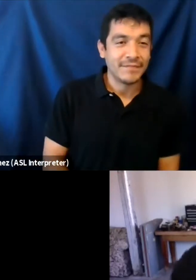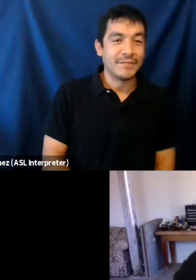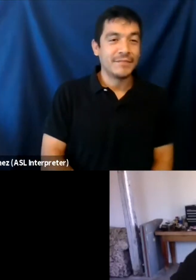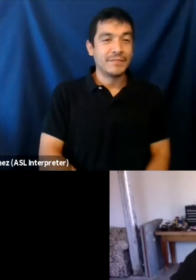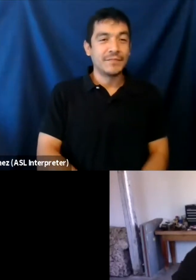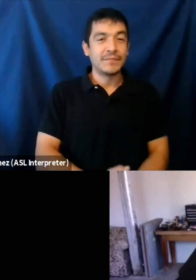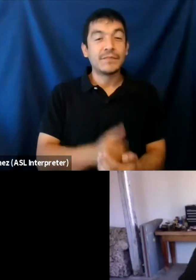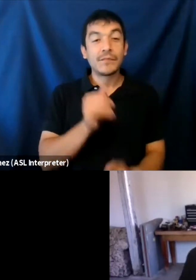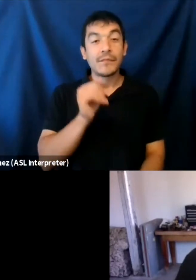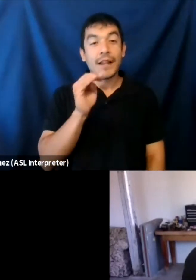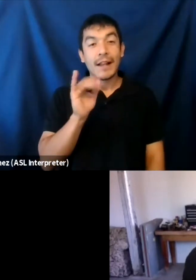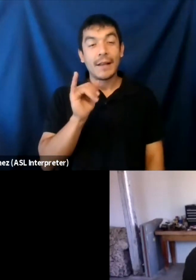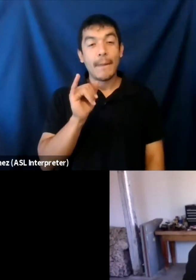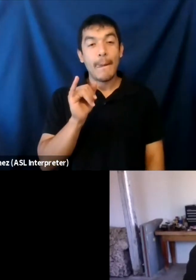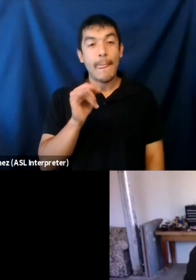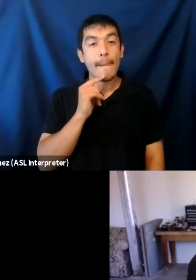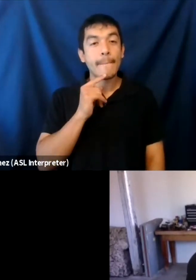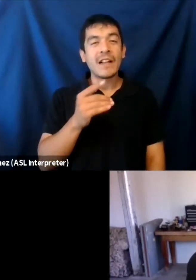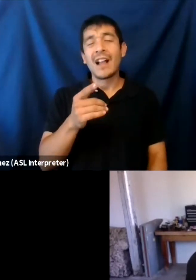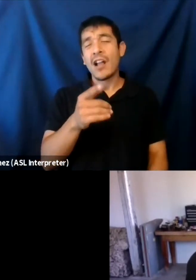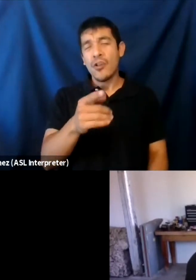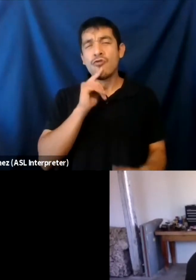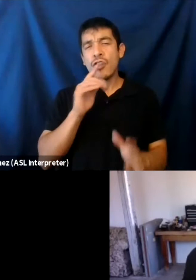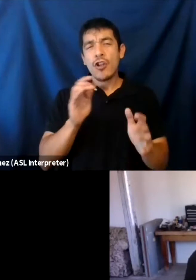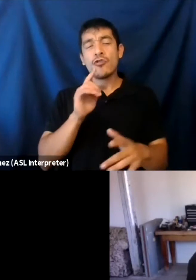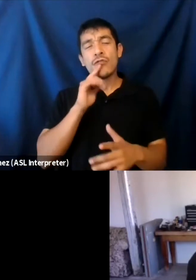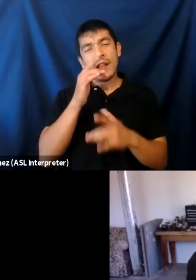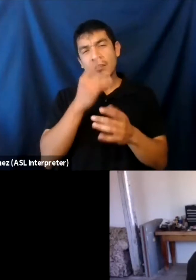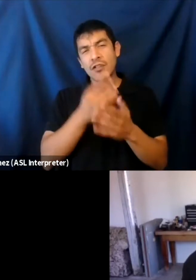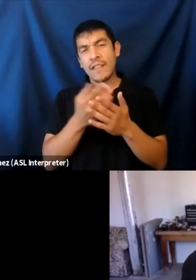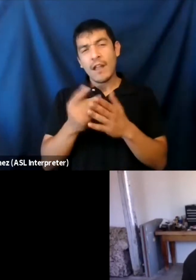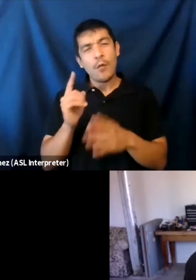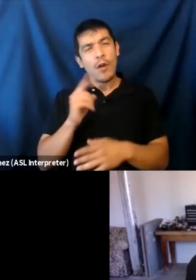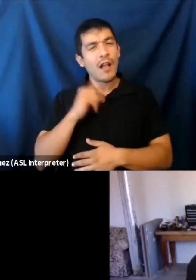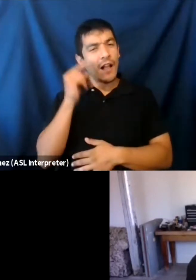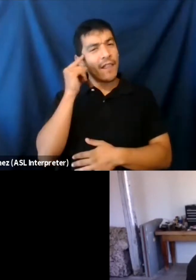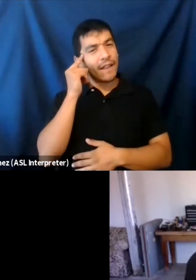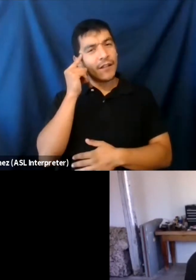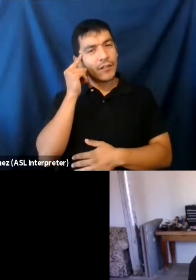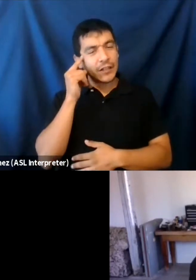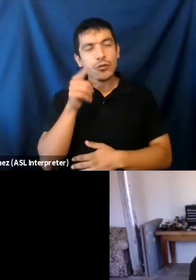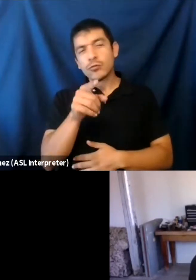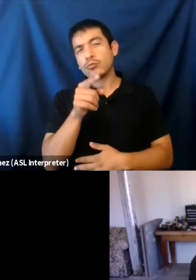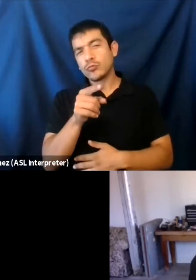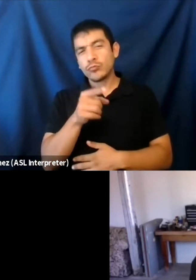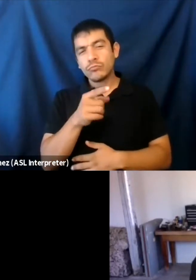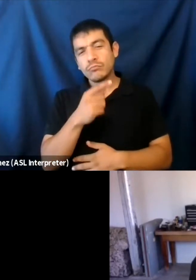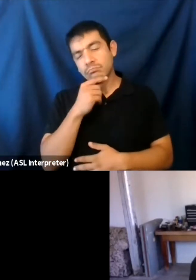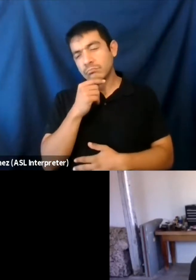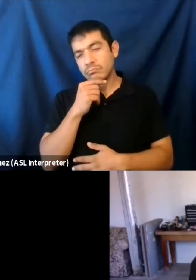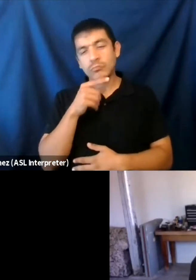I mean, except you do a really interesting thing, which is I think, you don't show any of the images